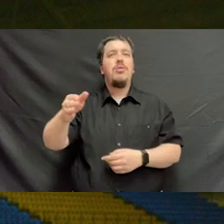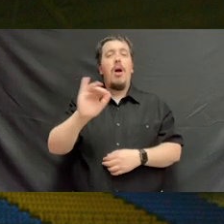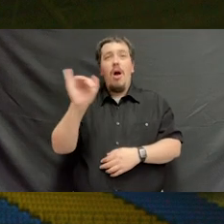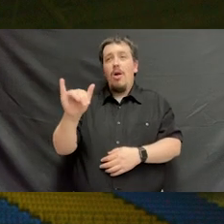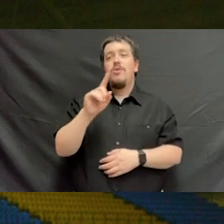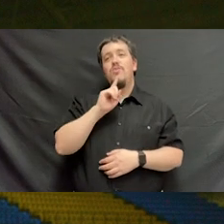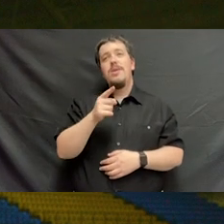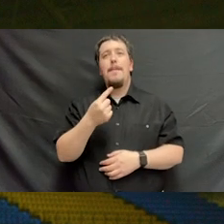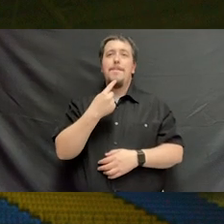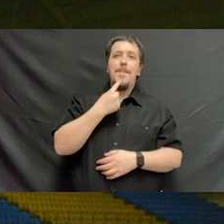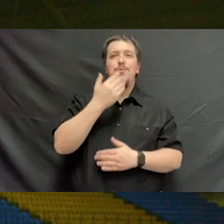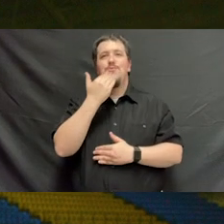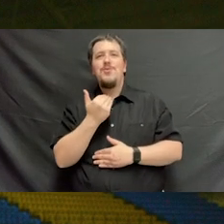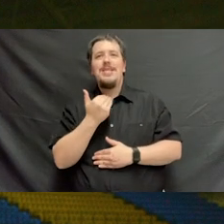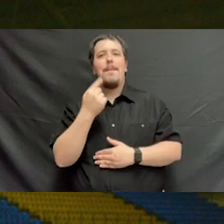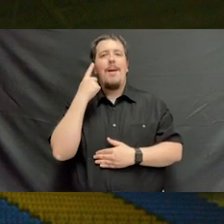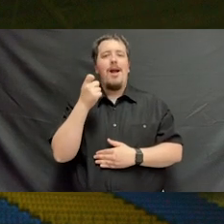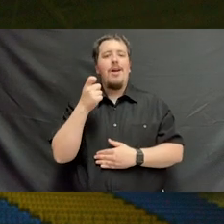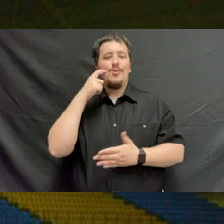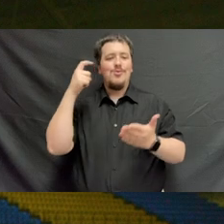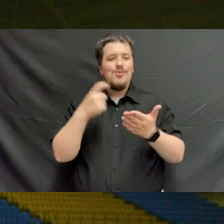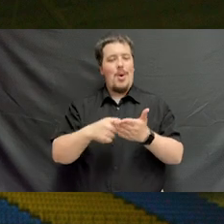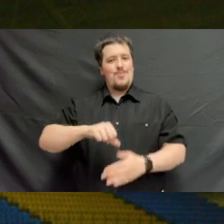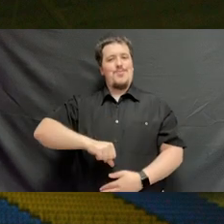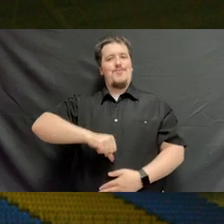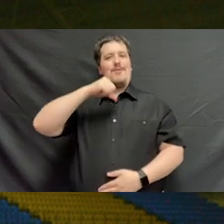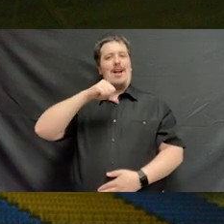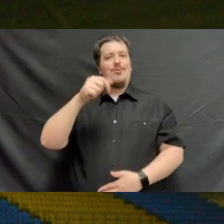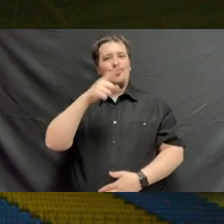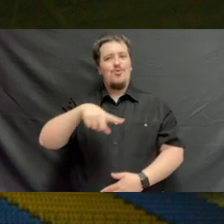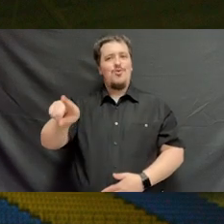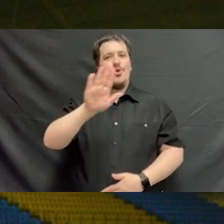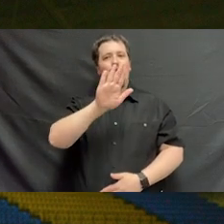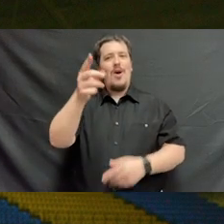It's also a bittersweet moment when we acknowledge our pride in you and your accomplishments,